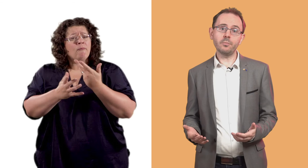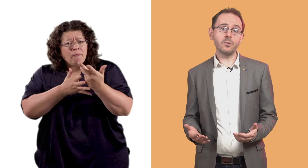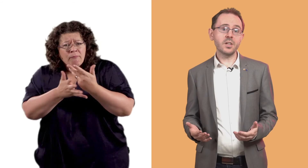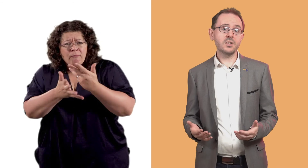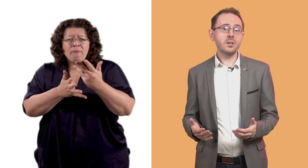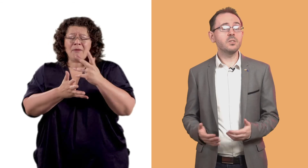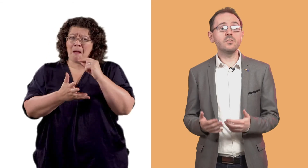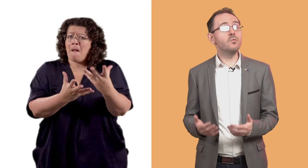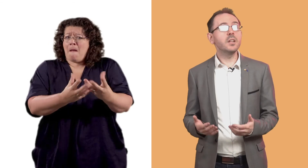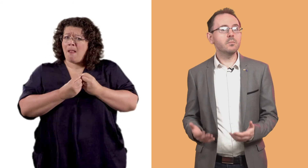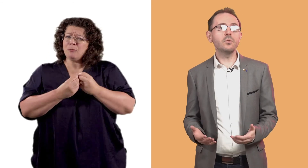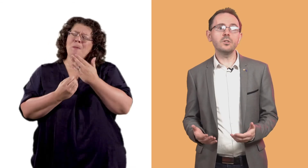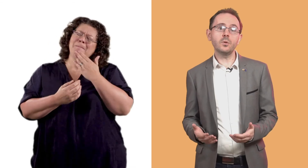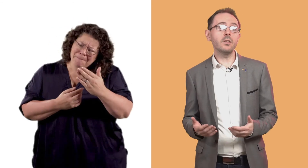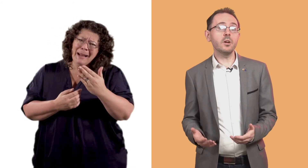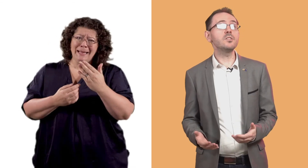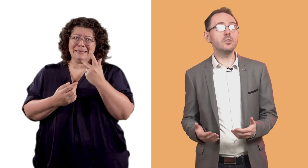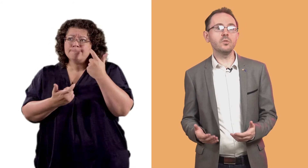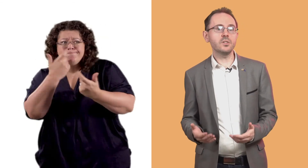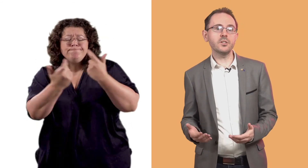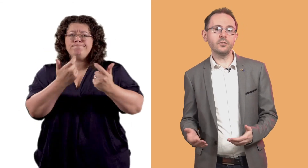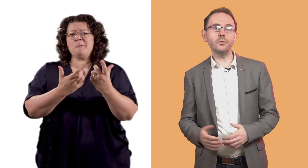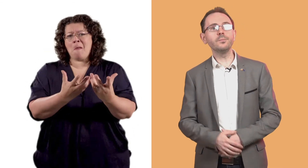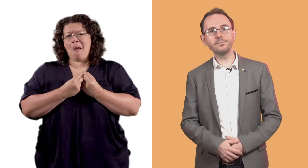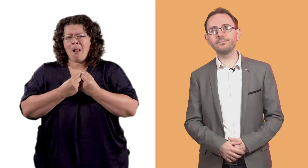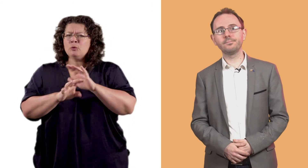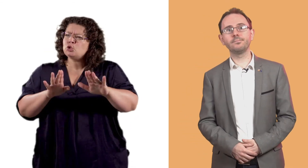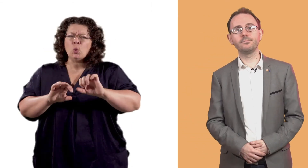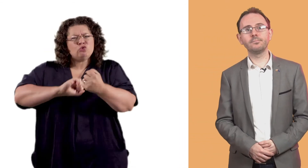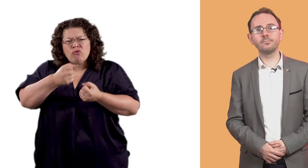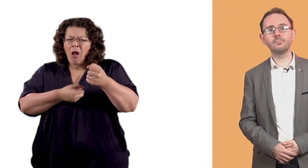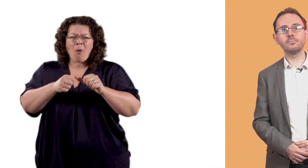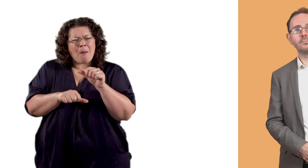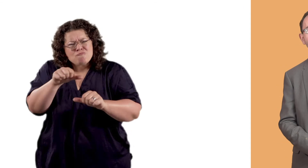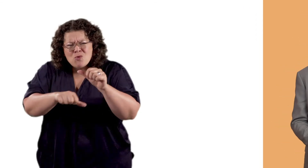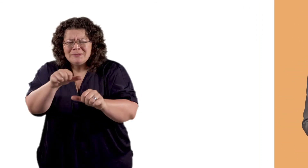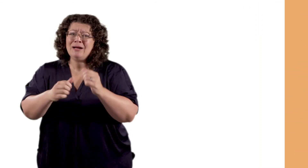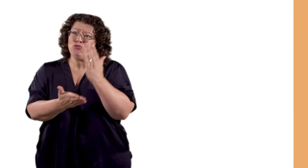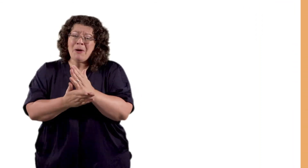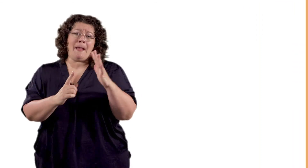the process because it's really important you get the rights that you're entitled to.